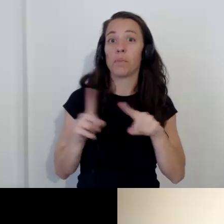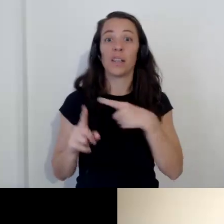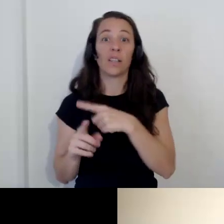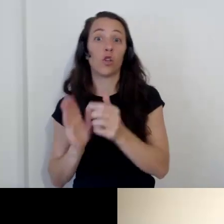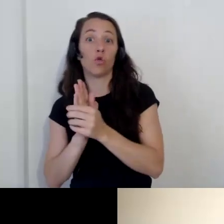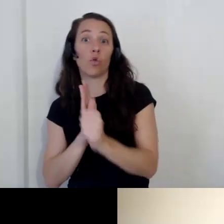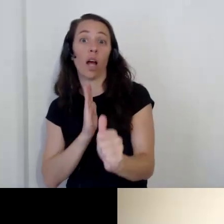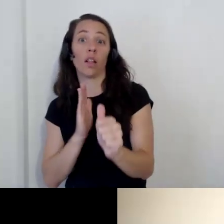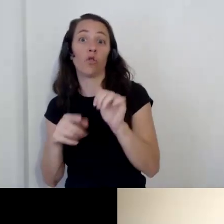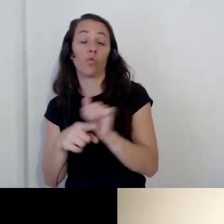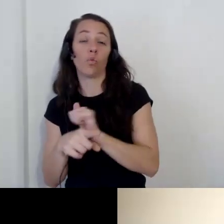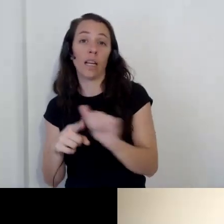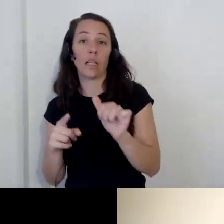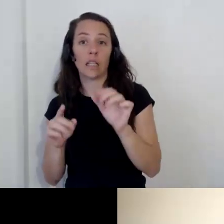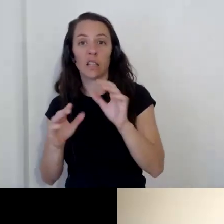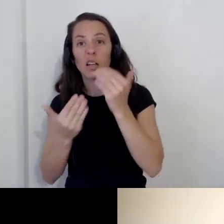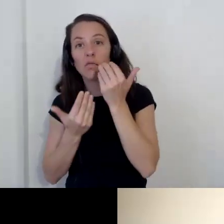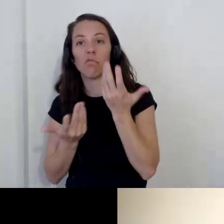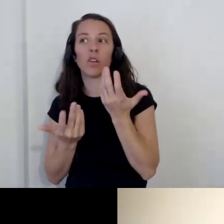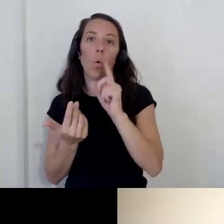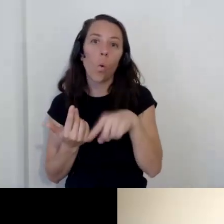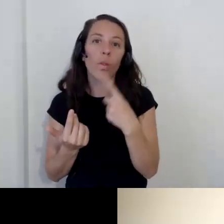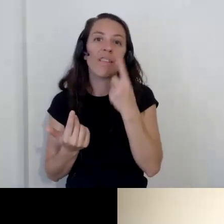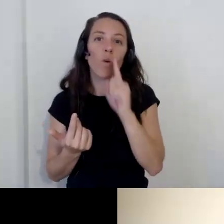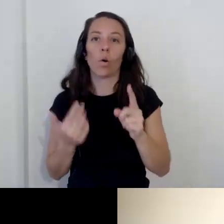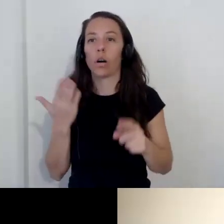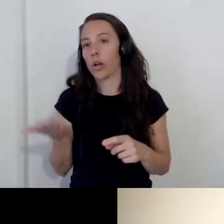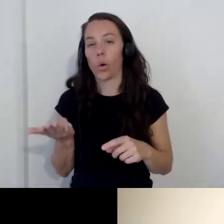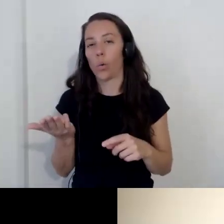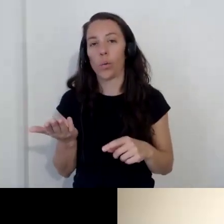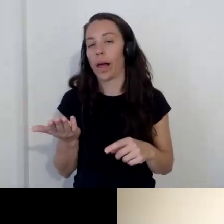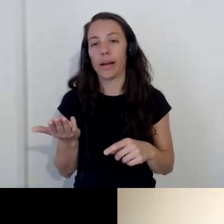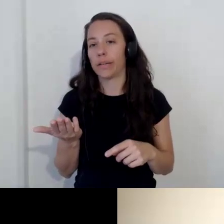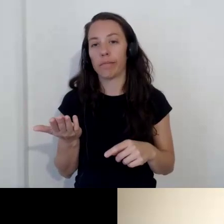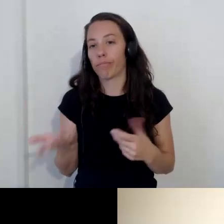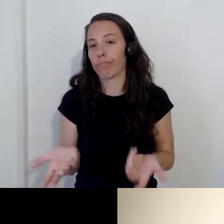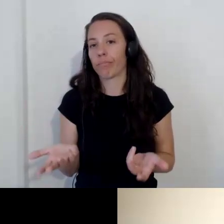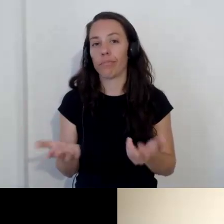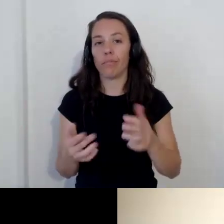or creative jobs? For example green jobs and eco-tourism jobs? You said